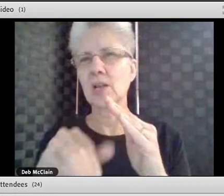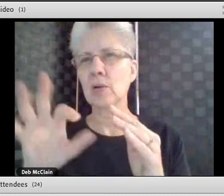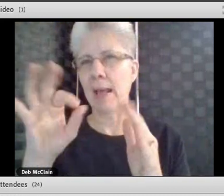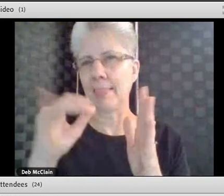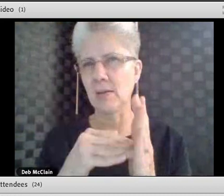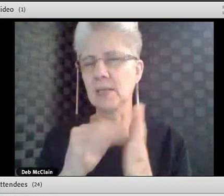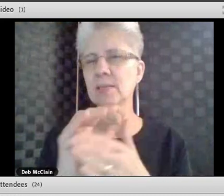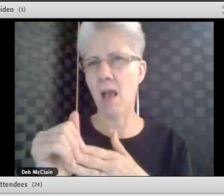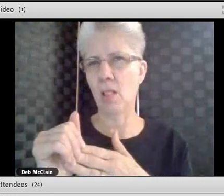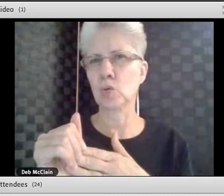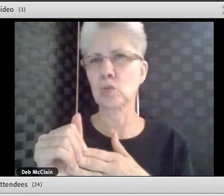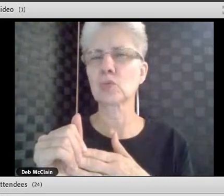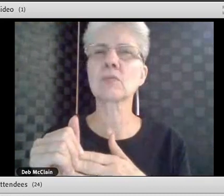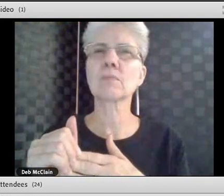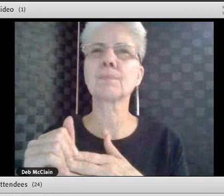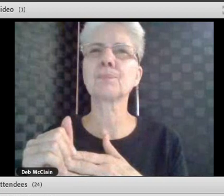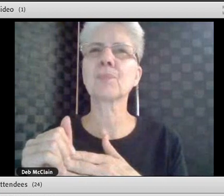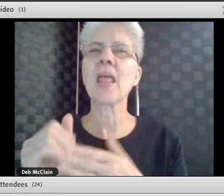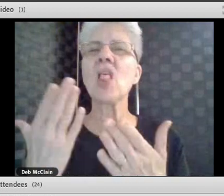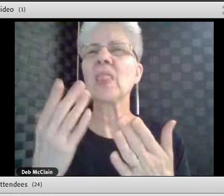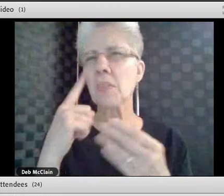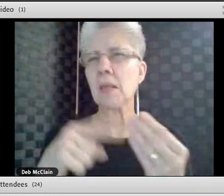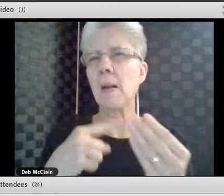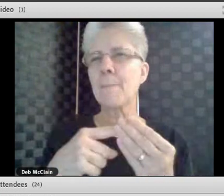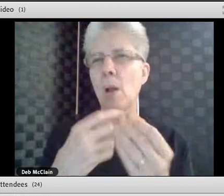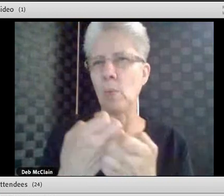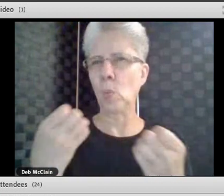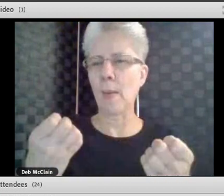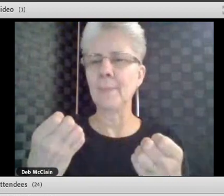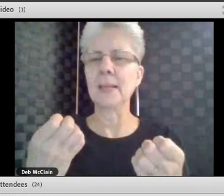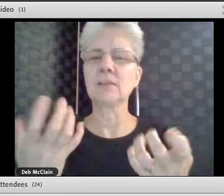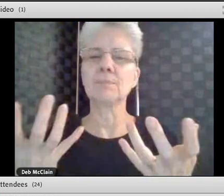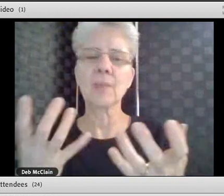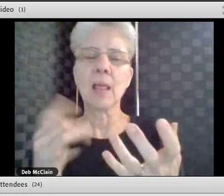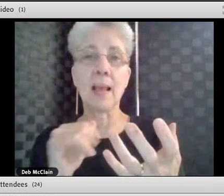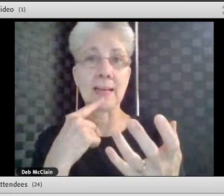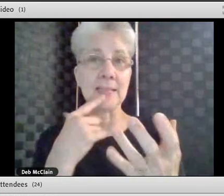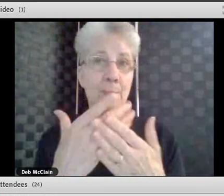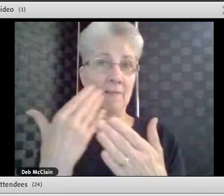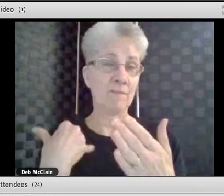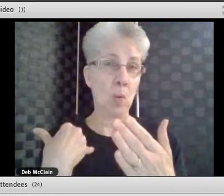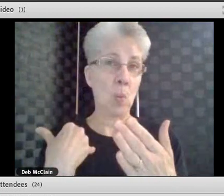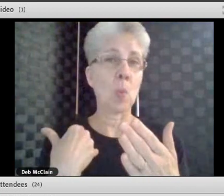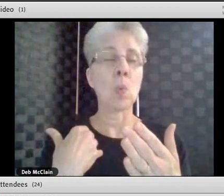so for SWFLN it was just under $9,000. Things to think about with equipment,